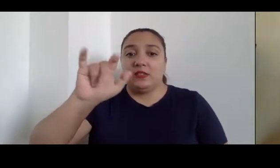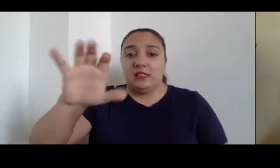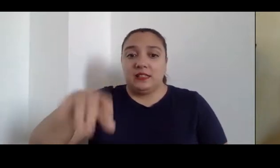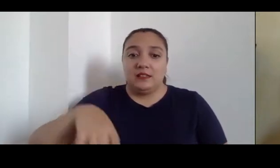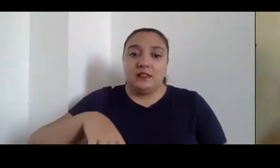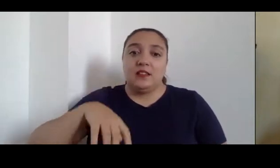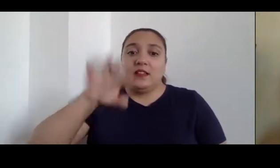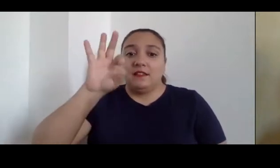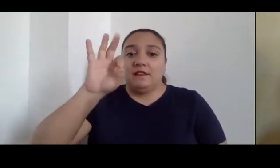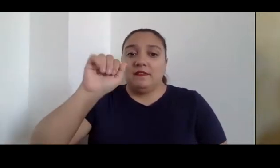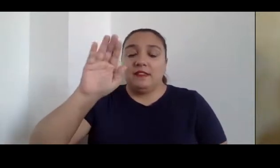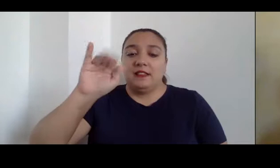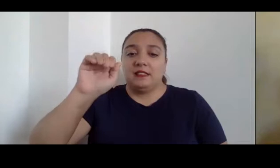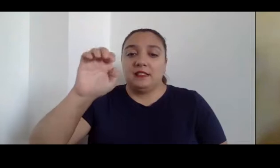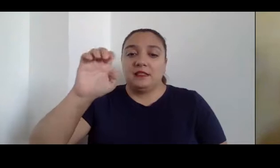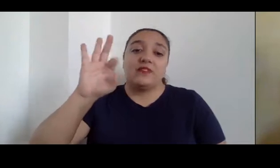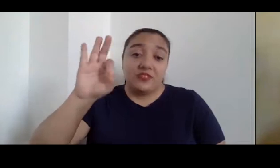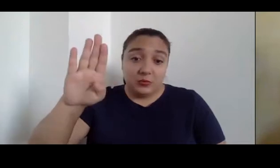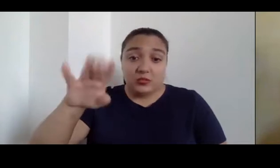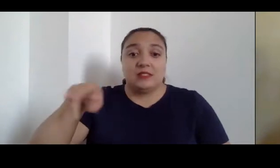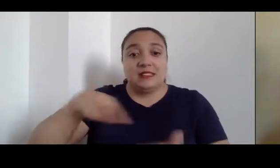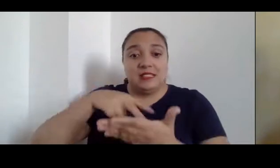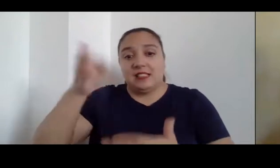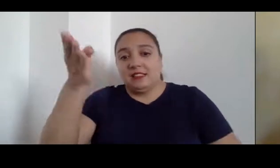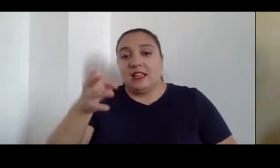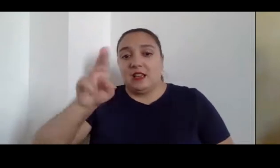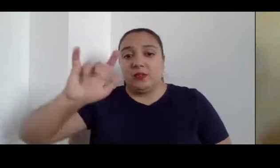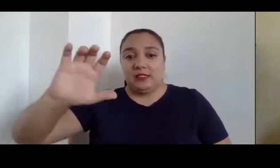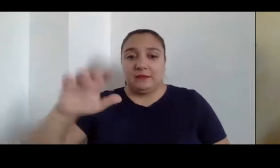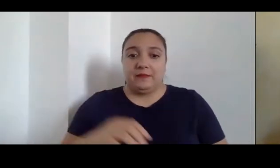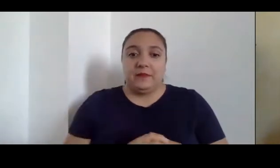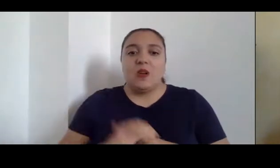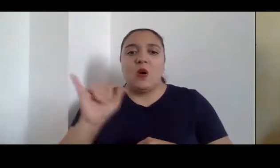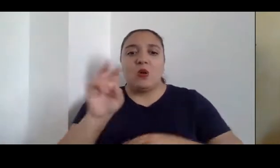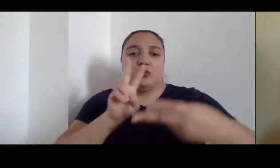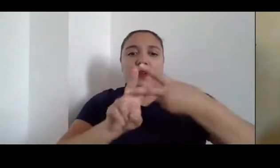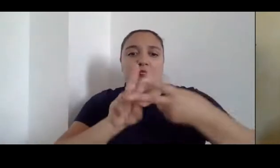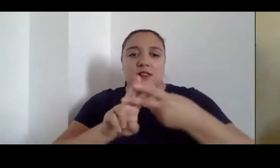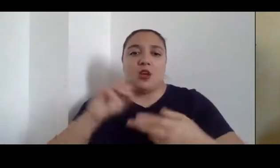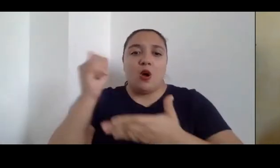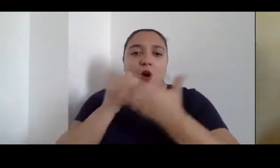As we continue to host these conversations, we are learning how